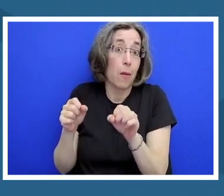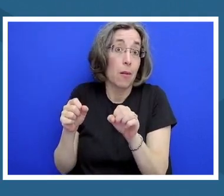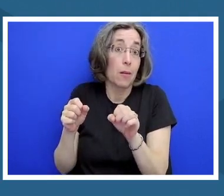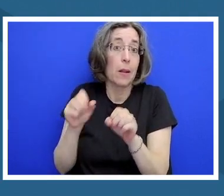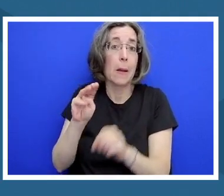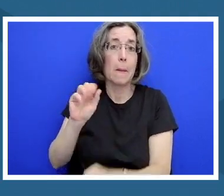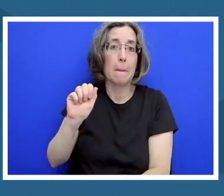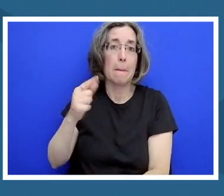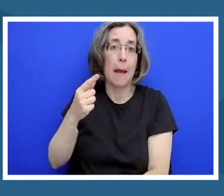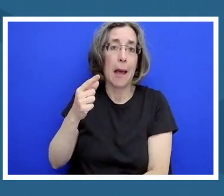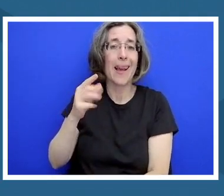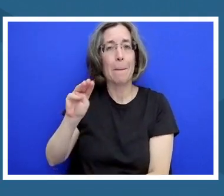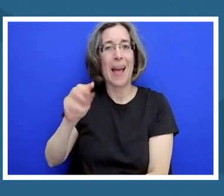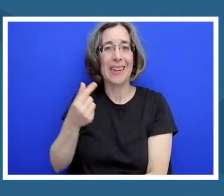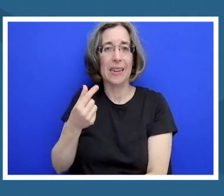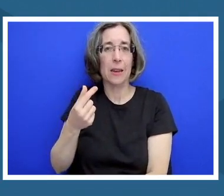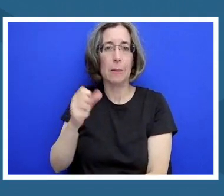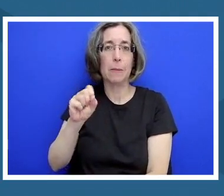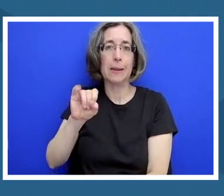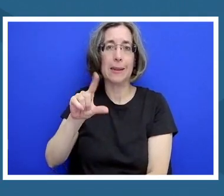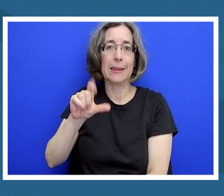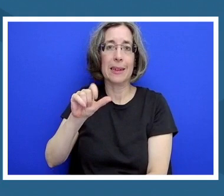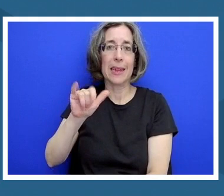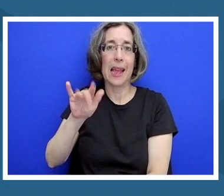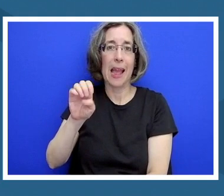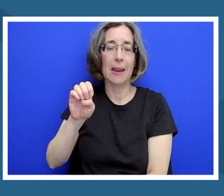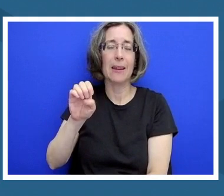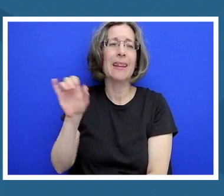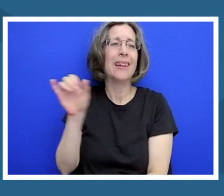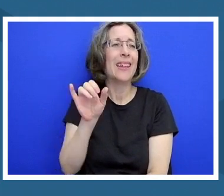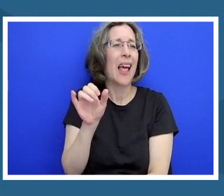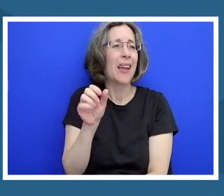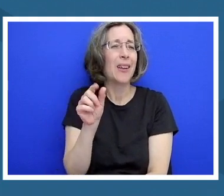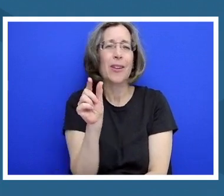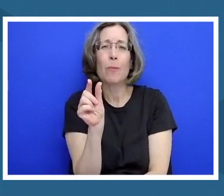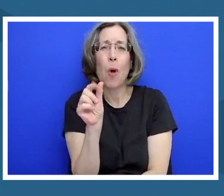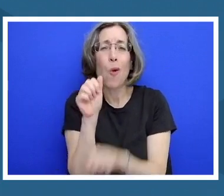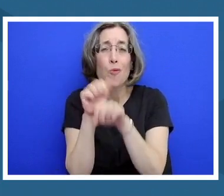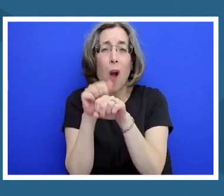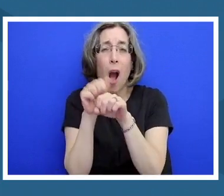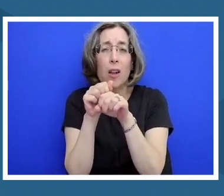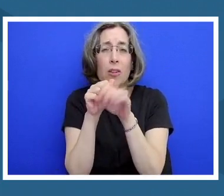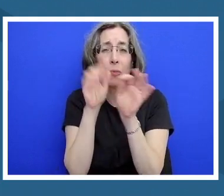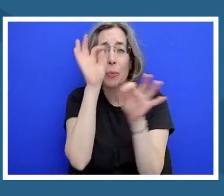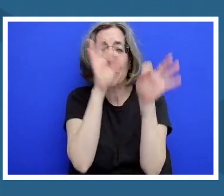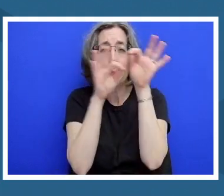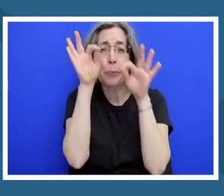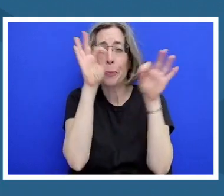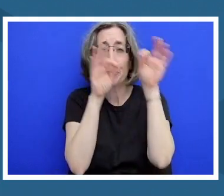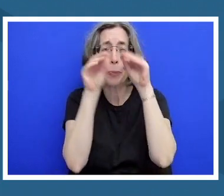like small rocks floating about and they you know and they form clouds and we